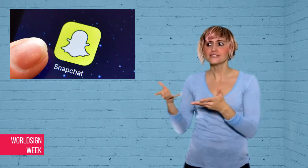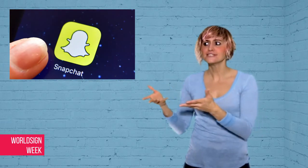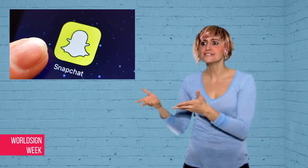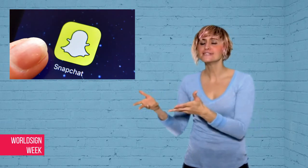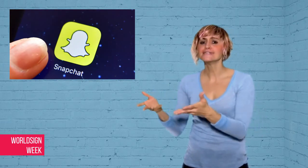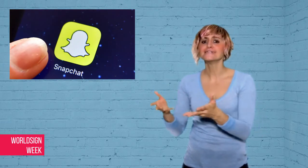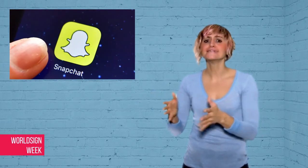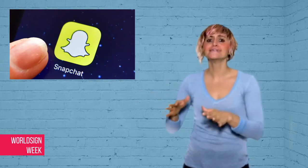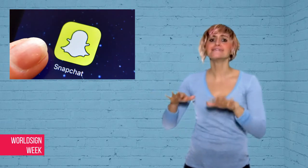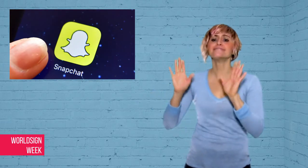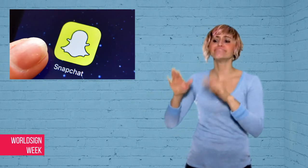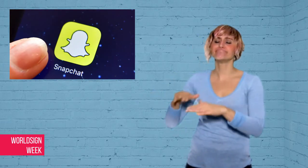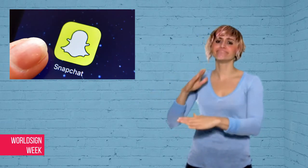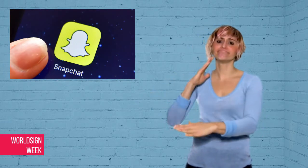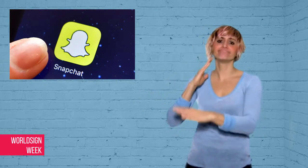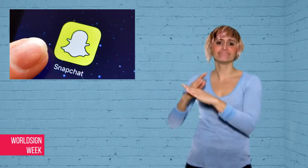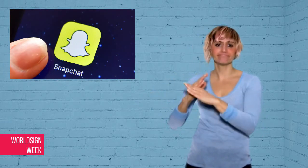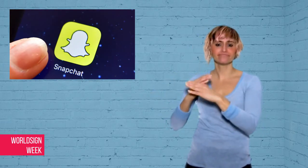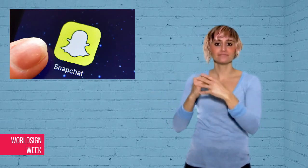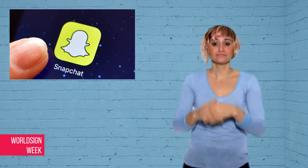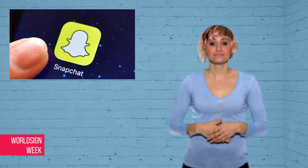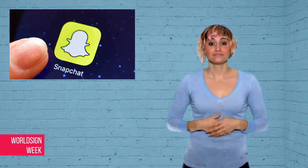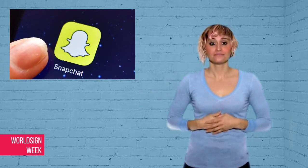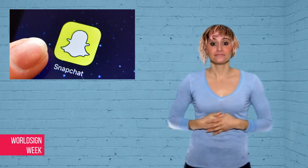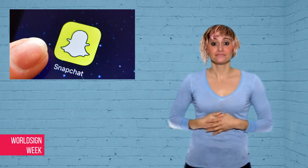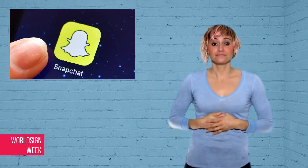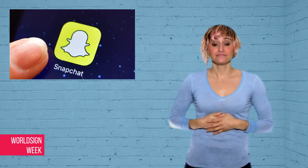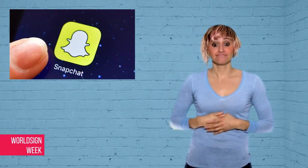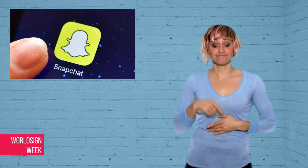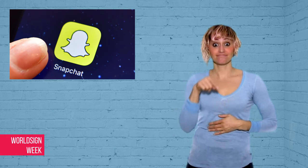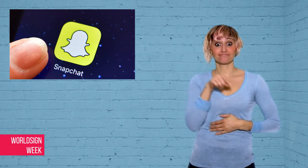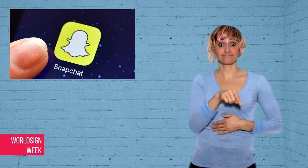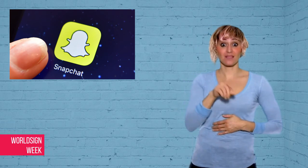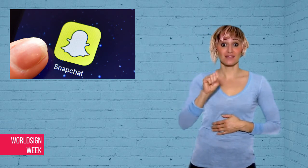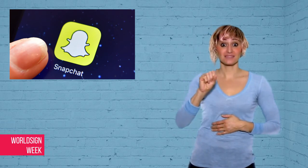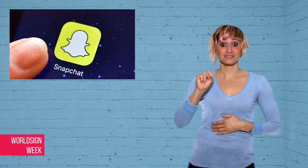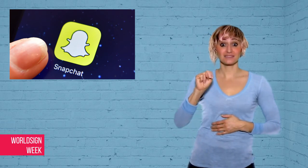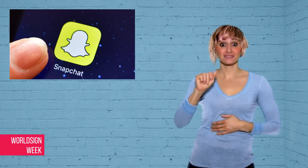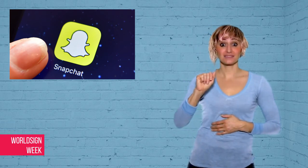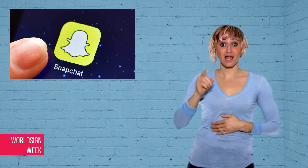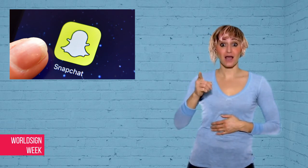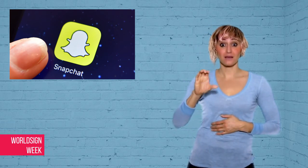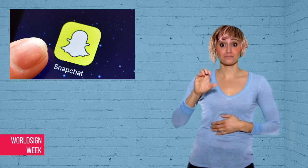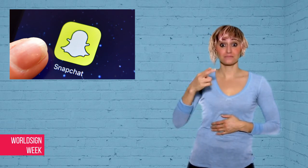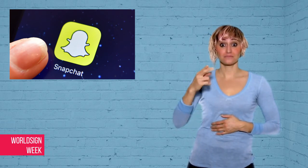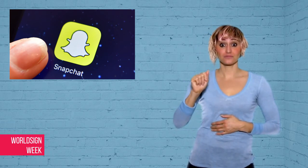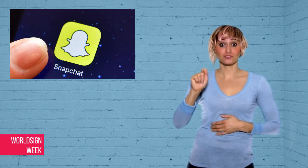bad response from its users.